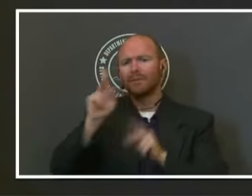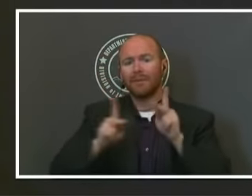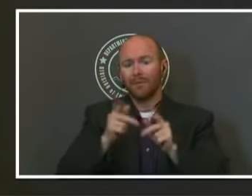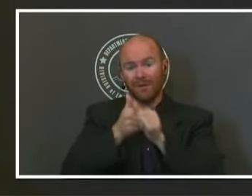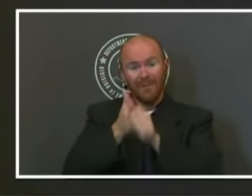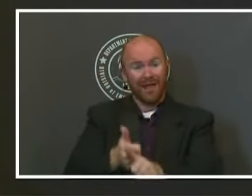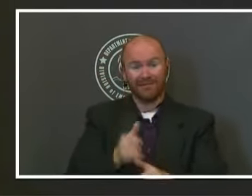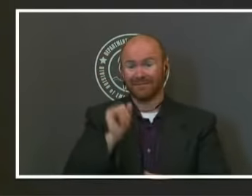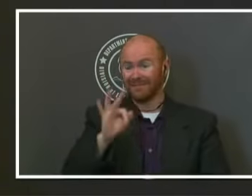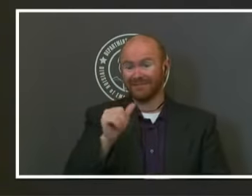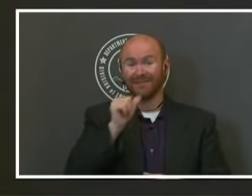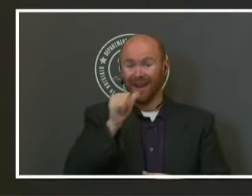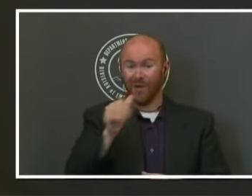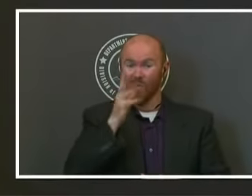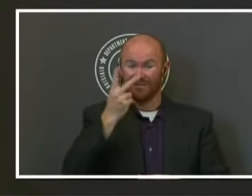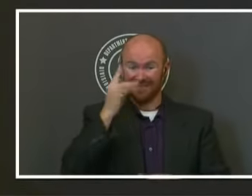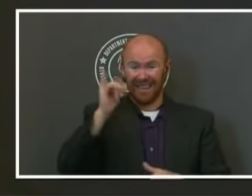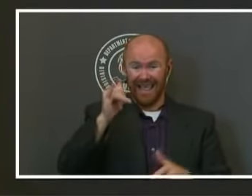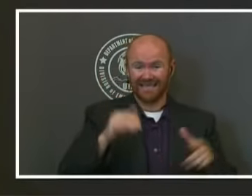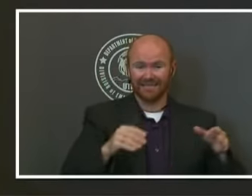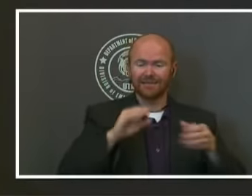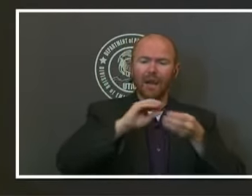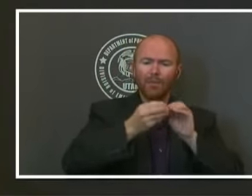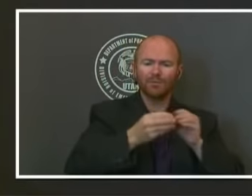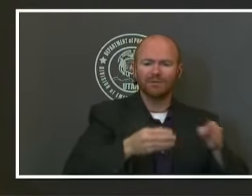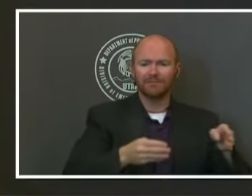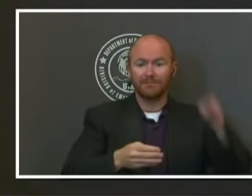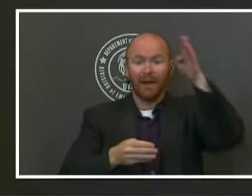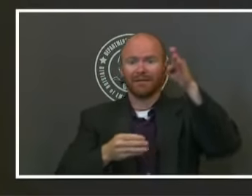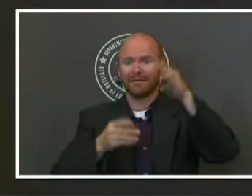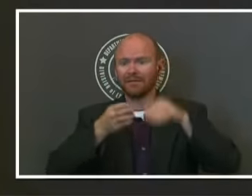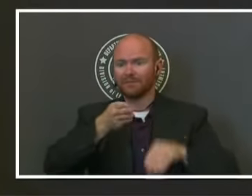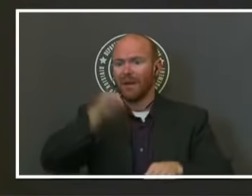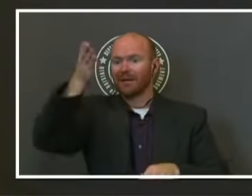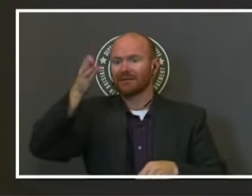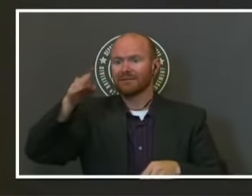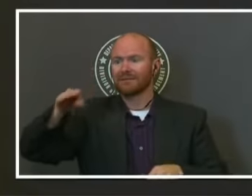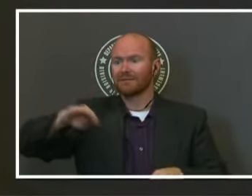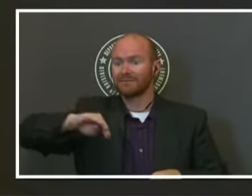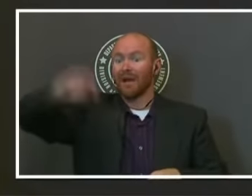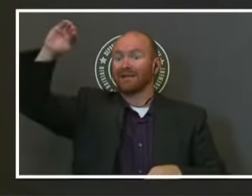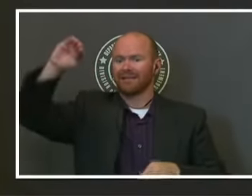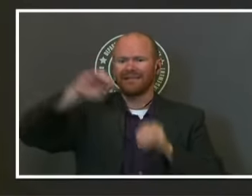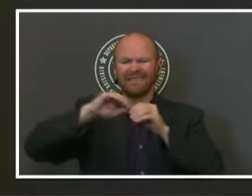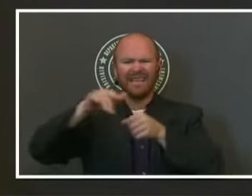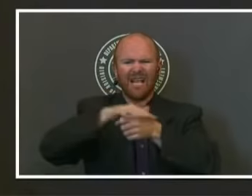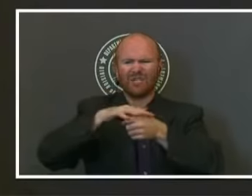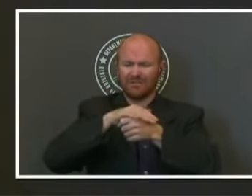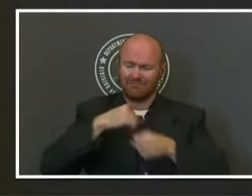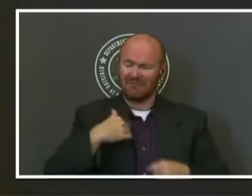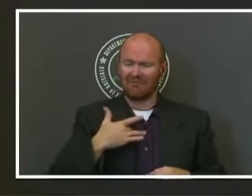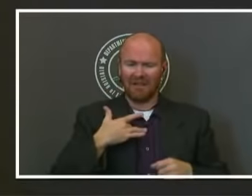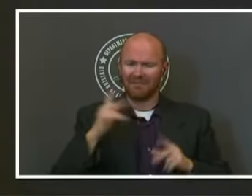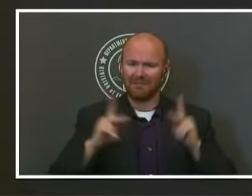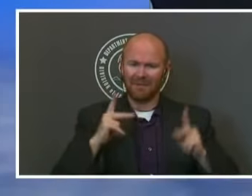increased spiking